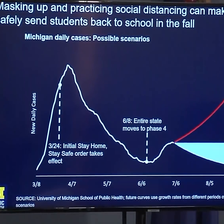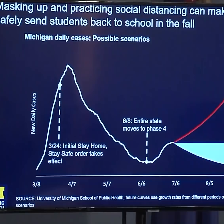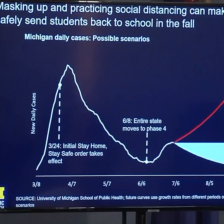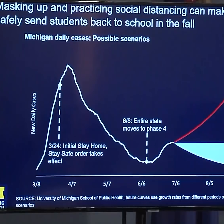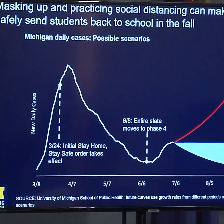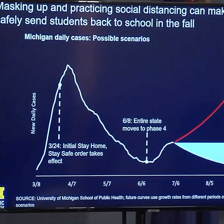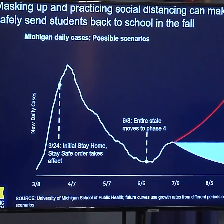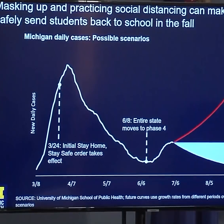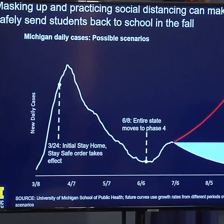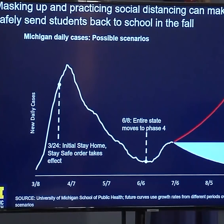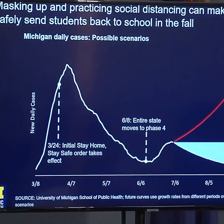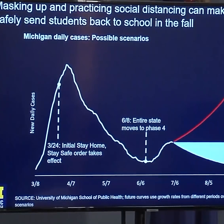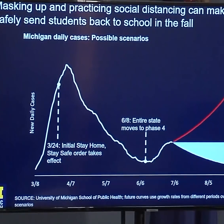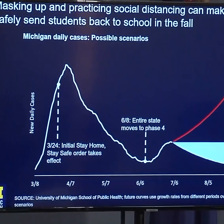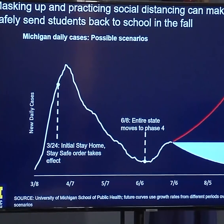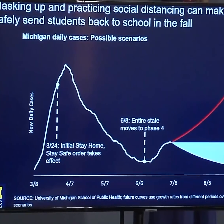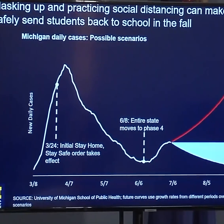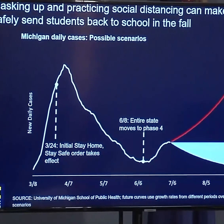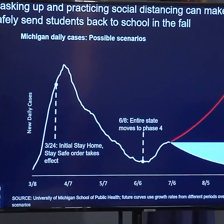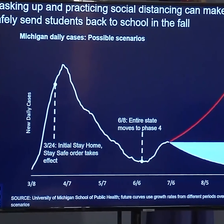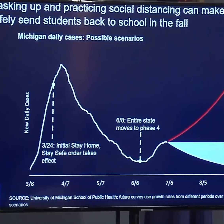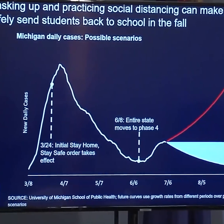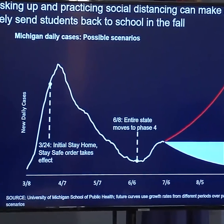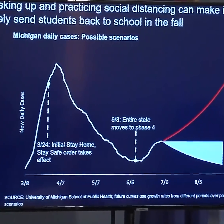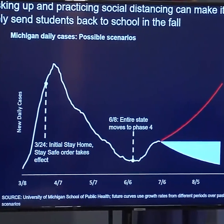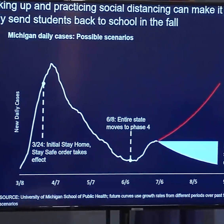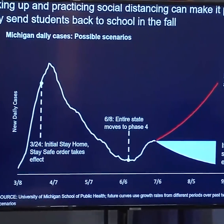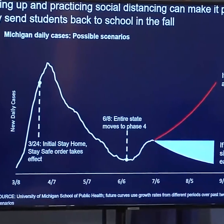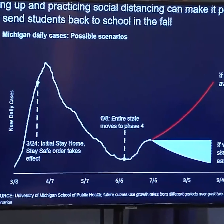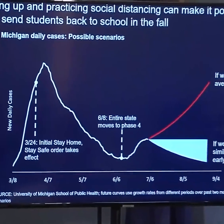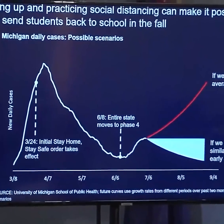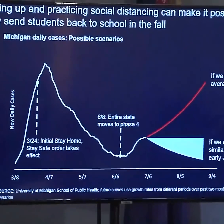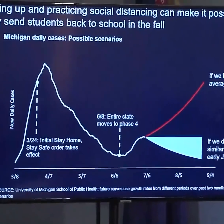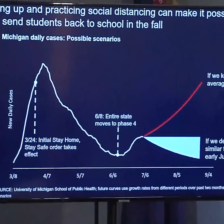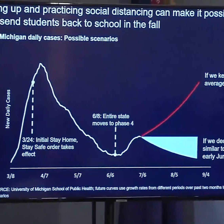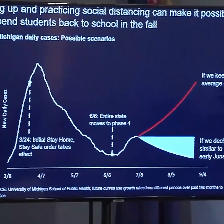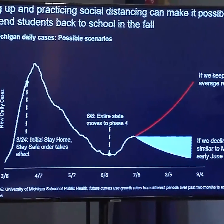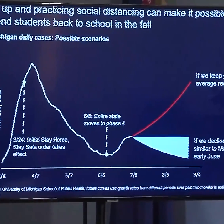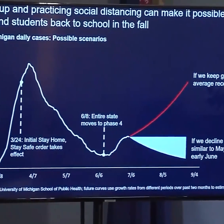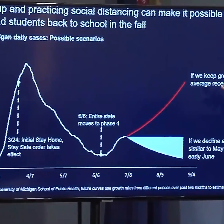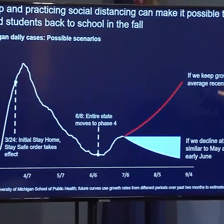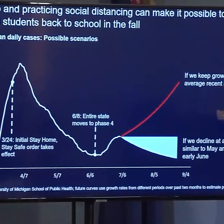YOU CAN SEE WHERE WE'RE NOW AND WHAT OUR TRAJECTORY IS HEADED. IF WE DON'T DO ANYTHING DIFFERENT RIGHT NOW AND KEEP